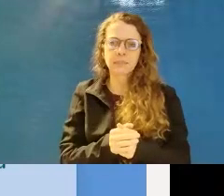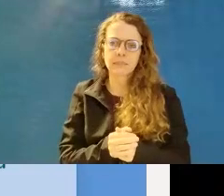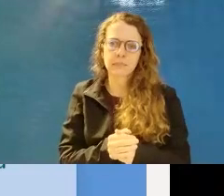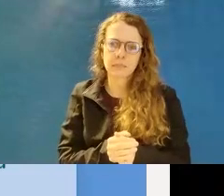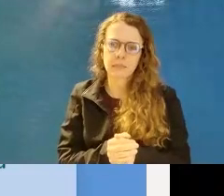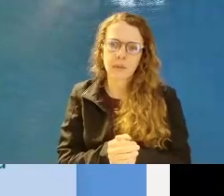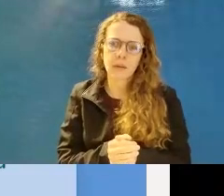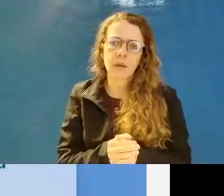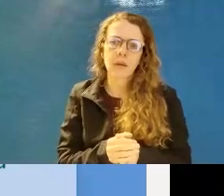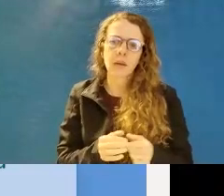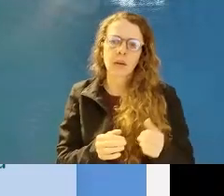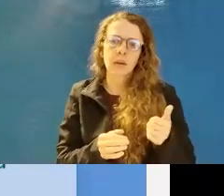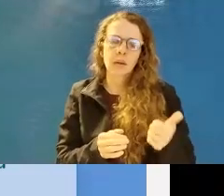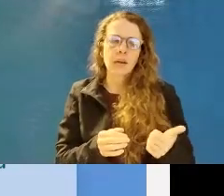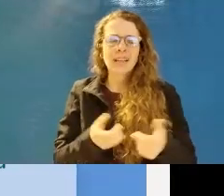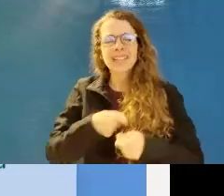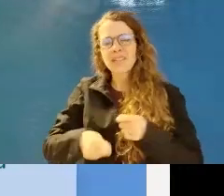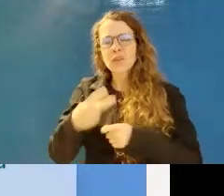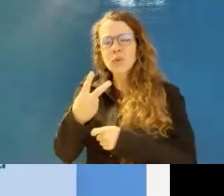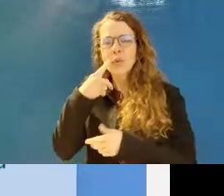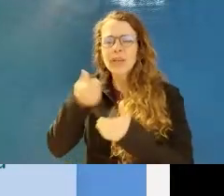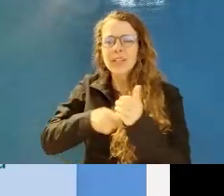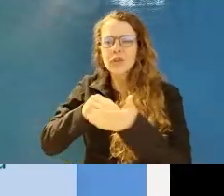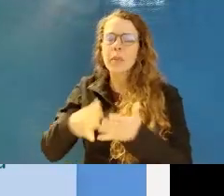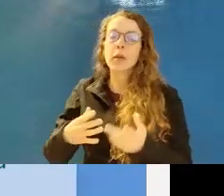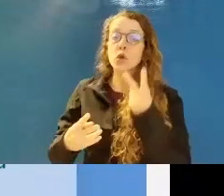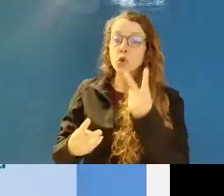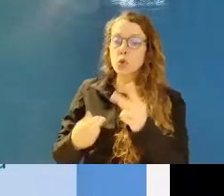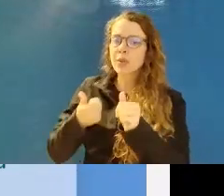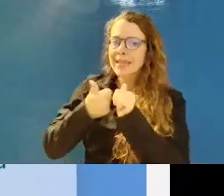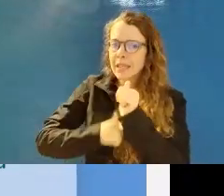if you could think about instead of two for each student, two for each assignment, okay.